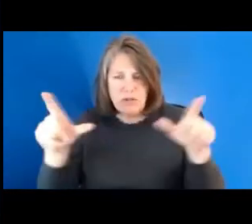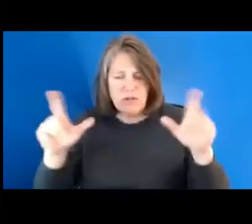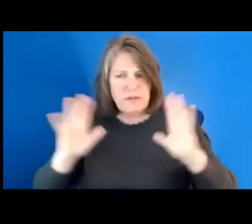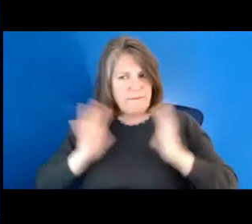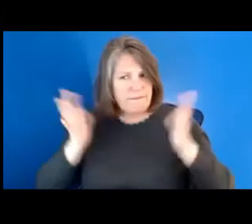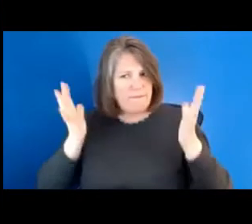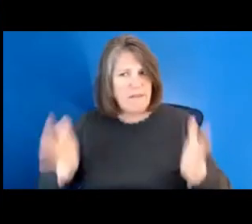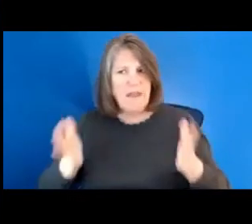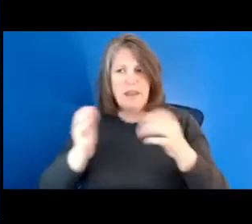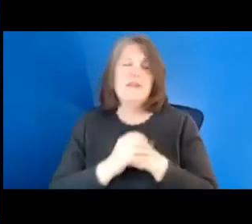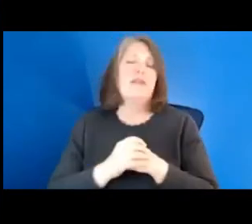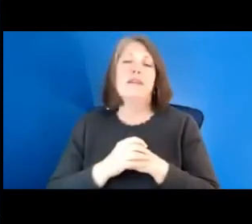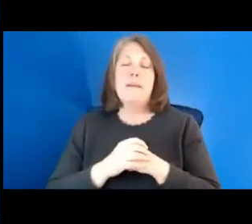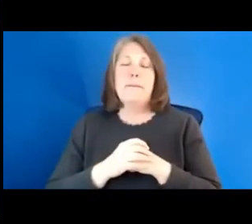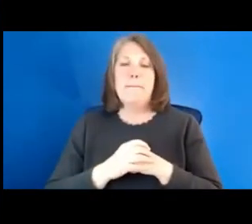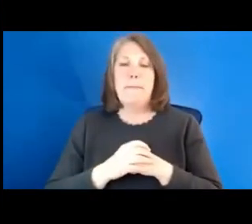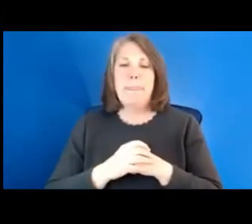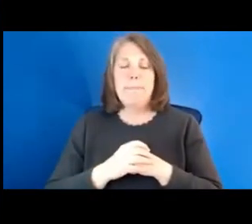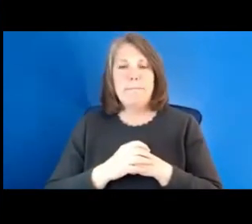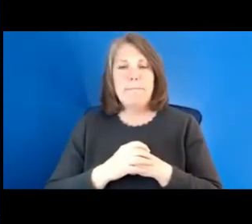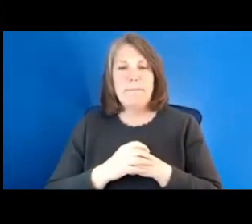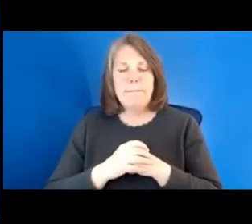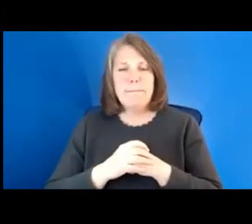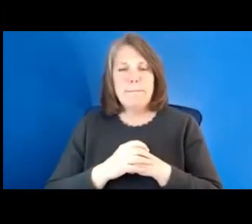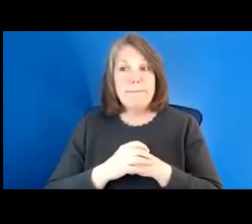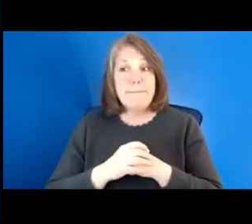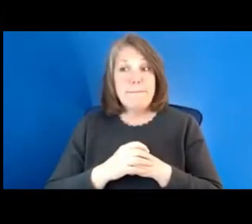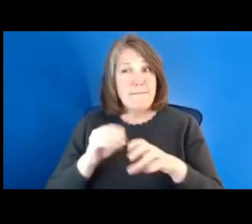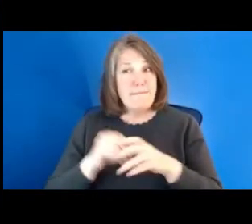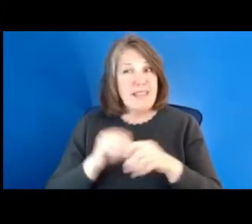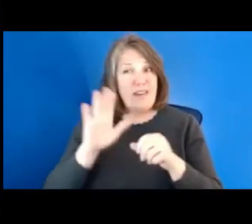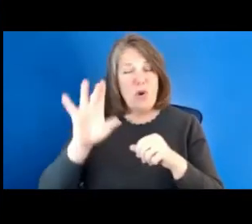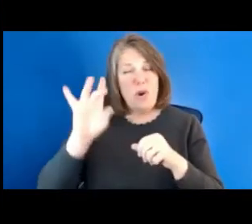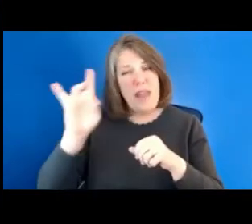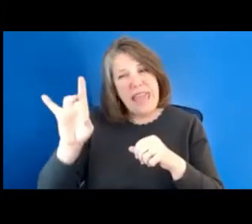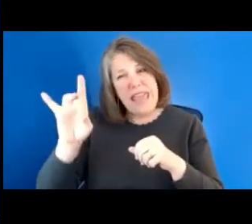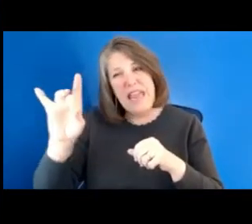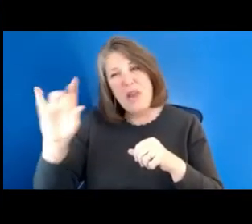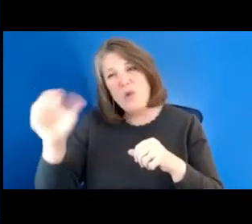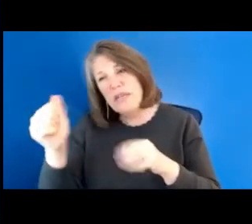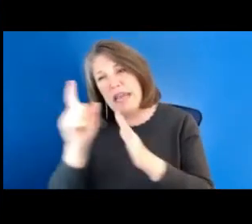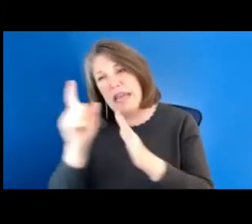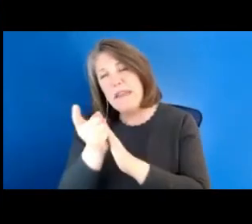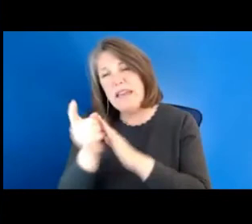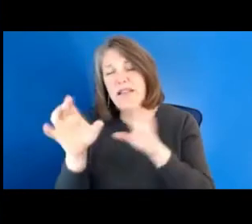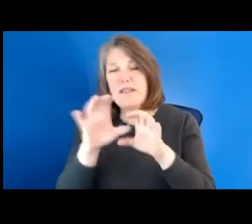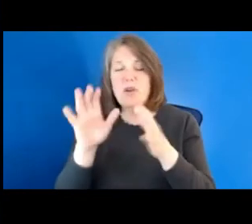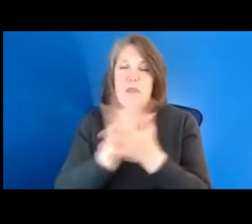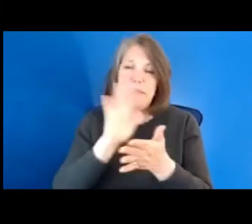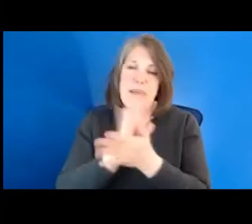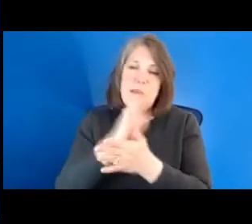17:18:04 And in your eight or 10 minutes of doing a paper presentation, you can share